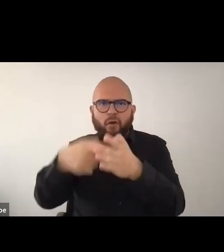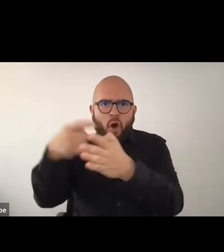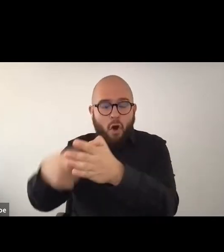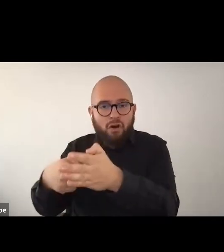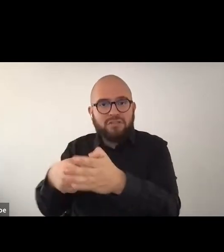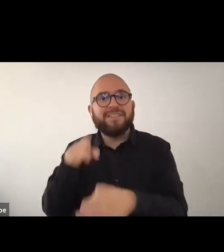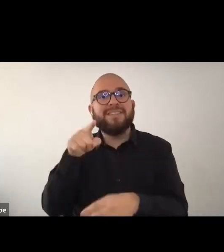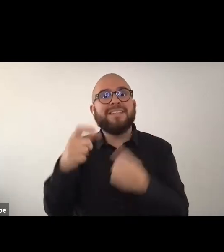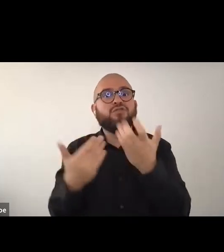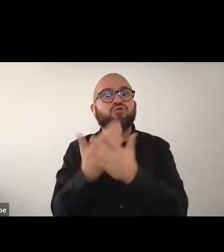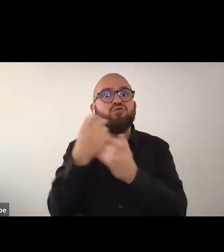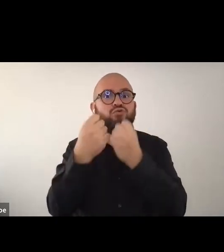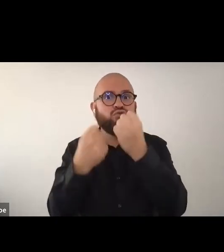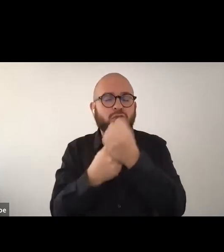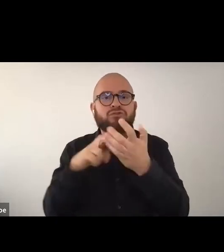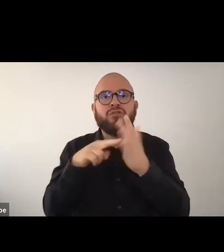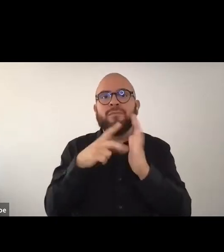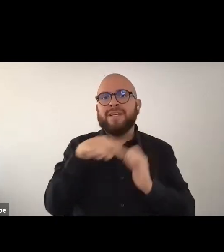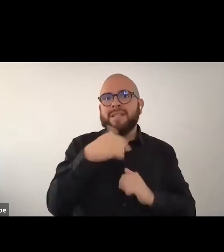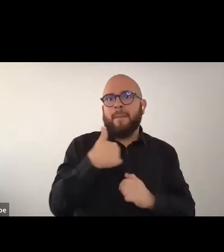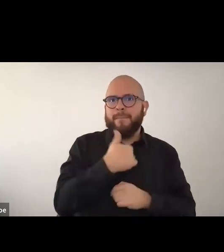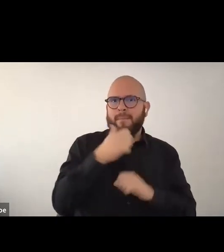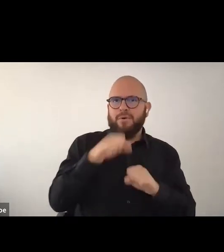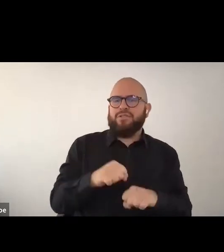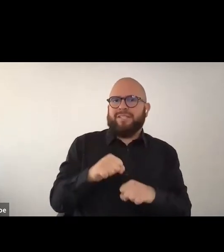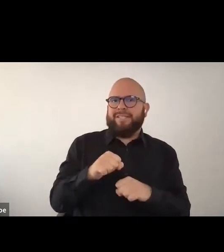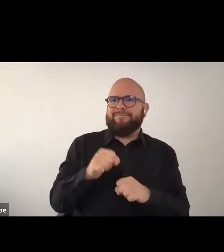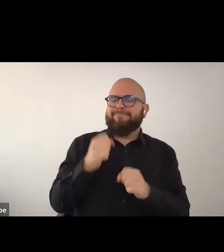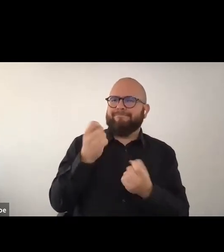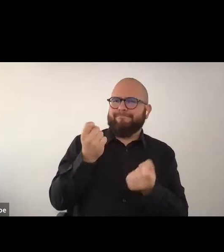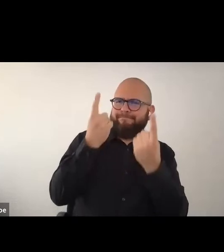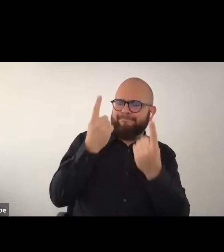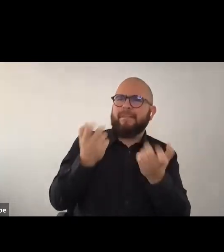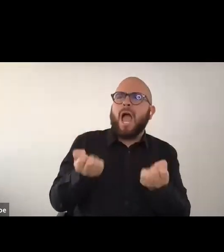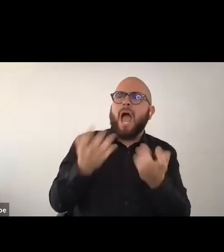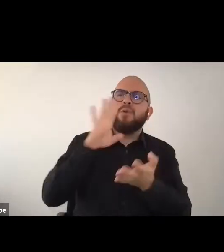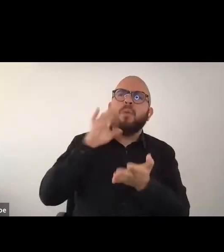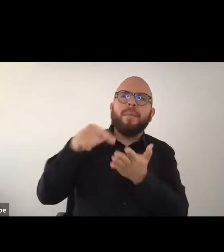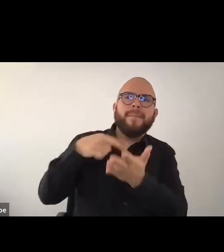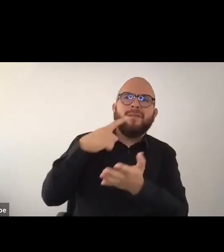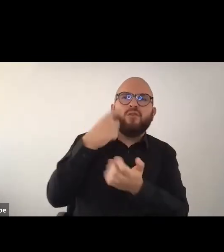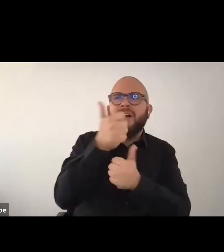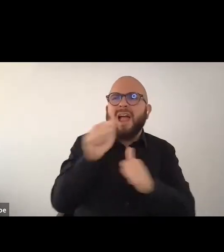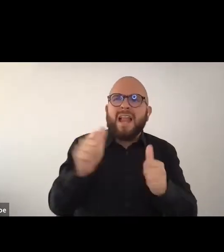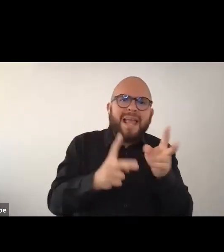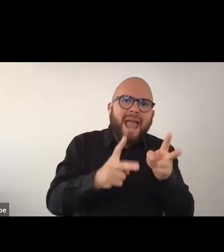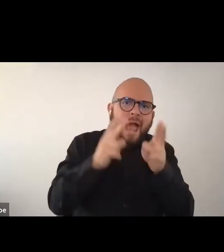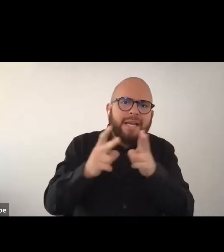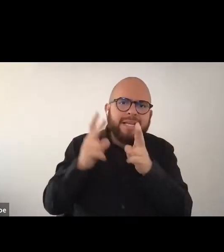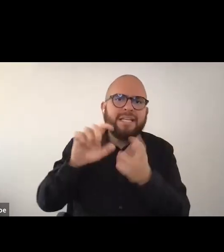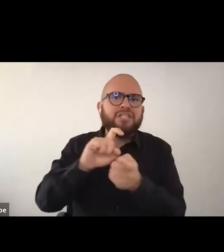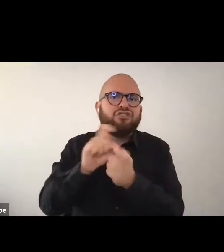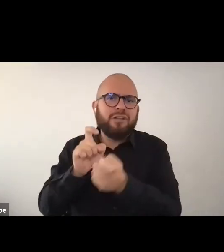to understand how much they'll be paid for editing changes. So here to walk us through these changes is SAG-AFTRA